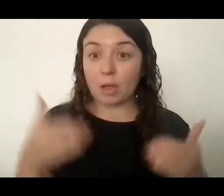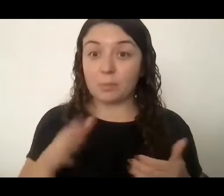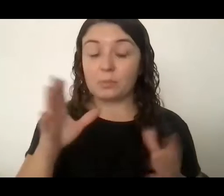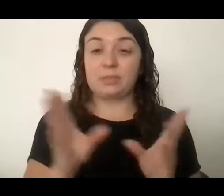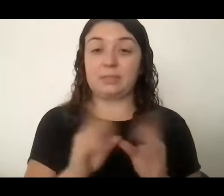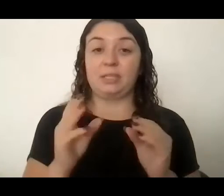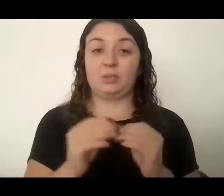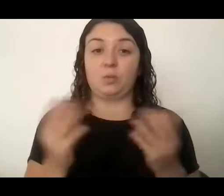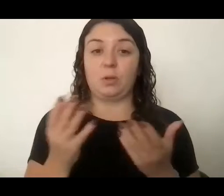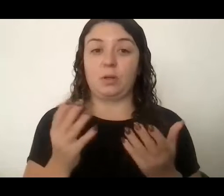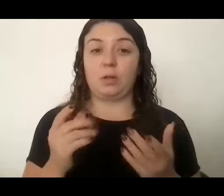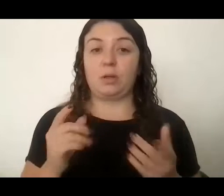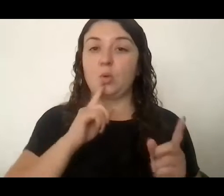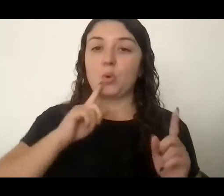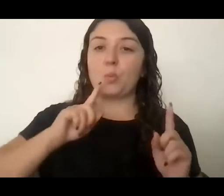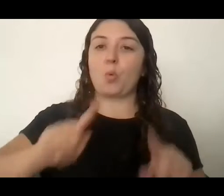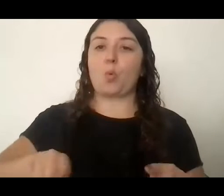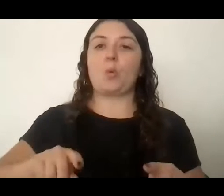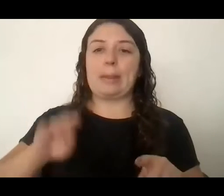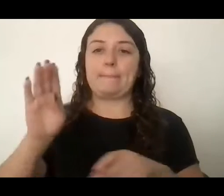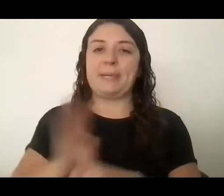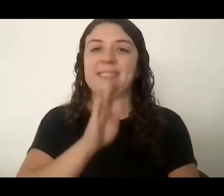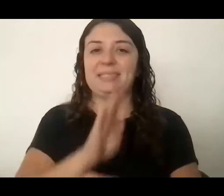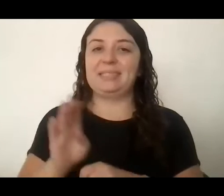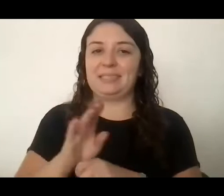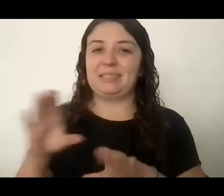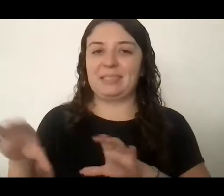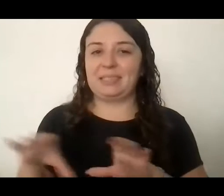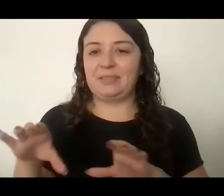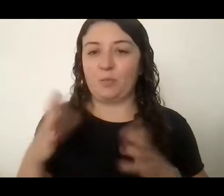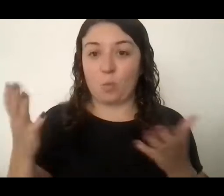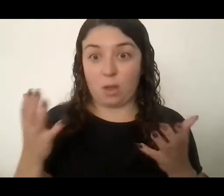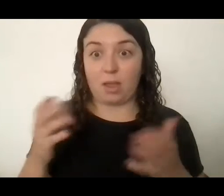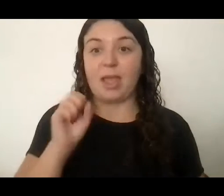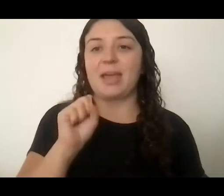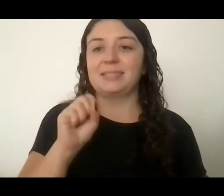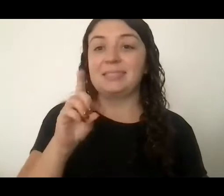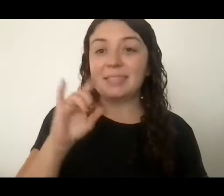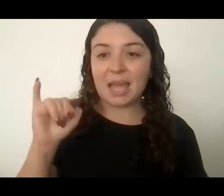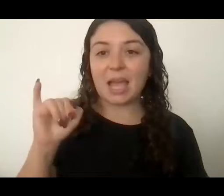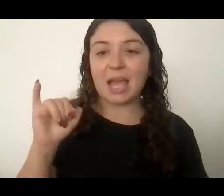Pennsylvania Reporting Business Activity for SSDI and Medicare. As I mentioned, my name is